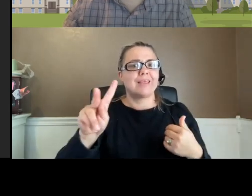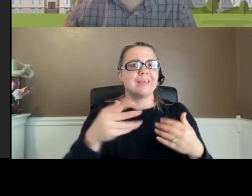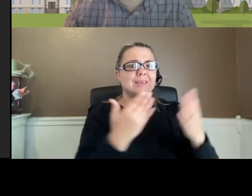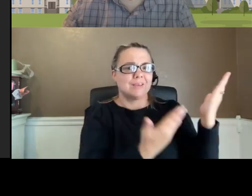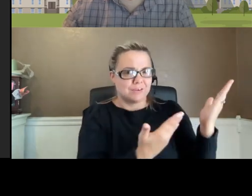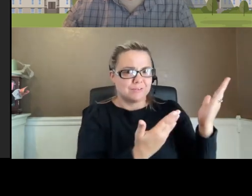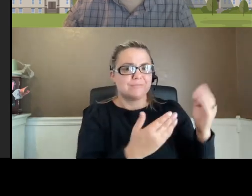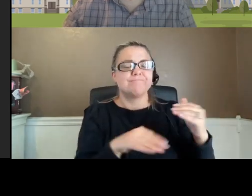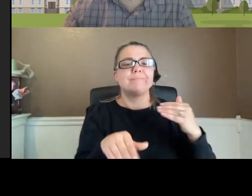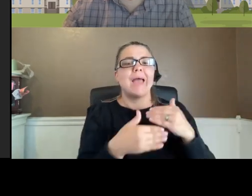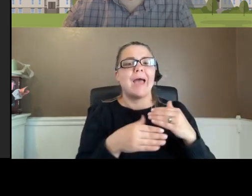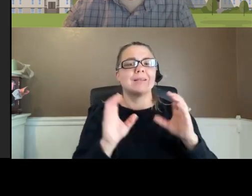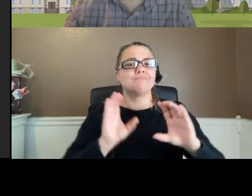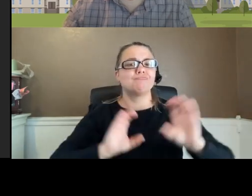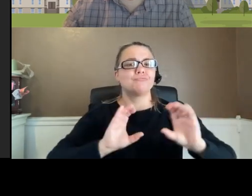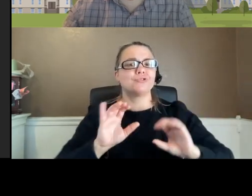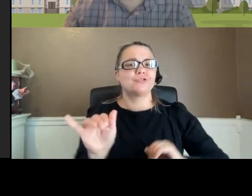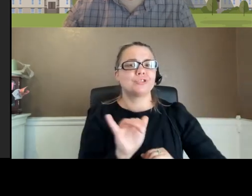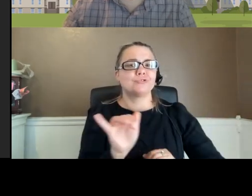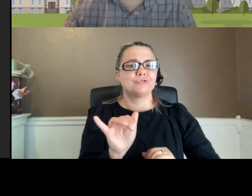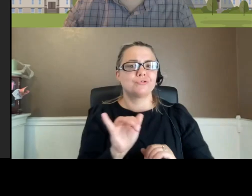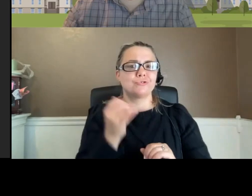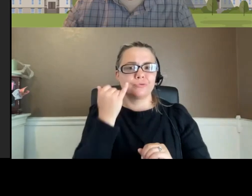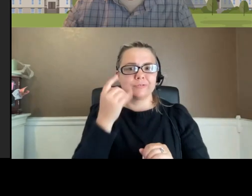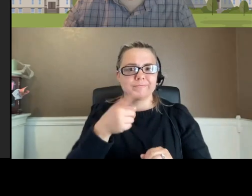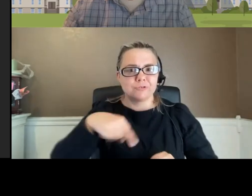throw that into chat if someone doesn't beat me to it, someone probably will.